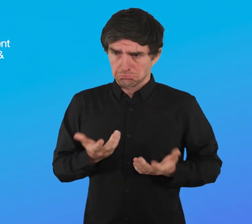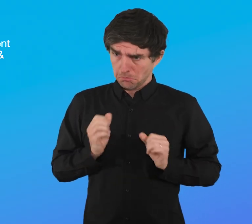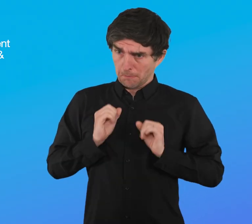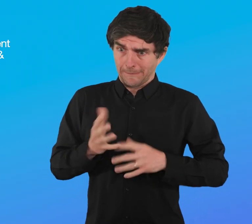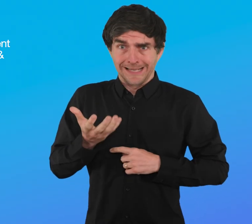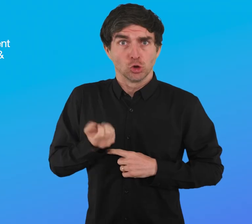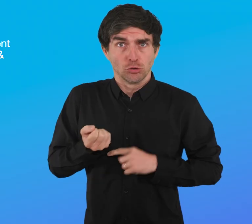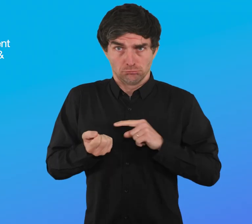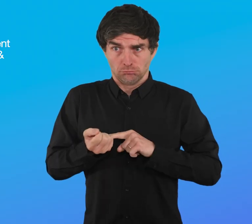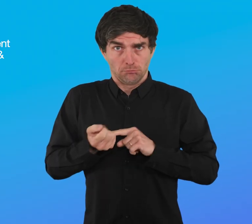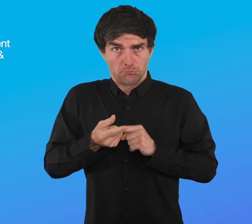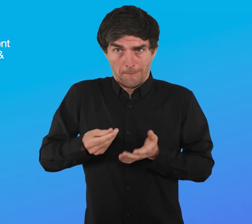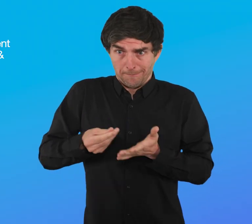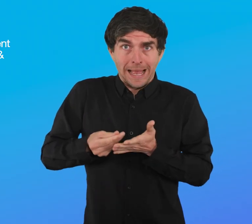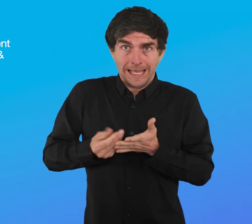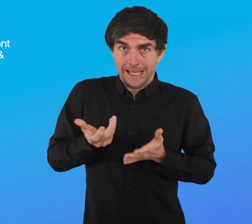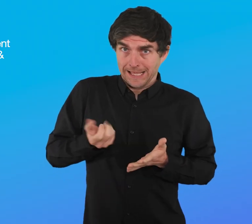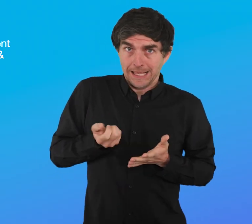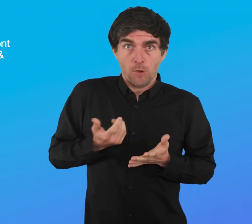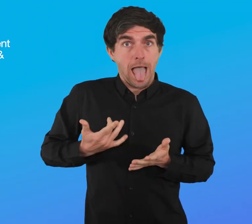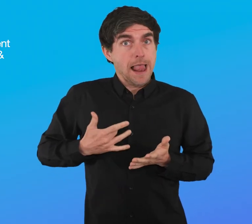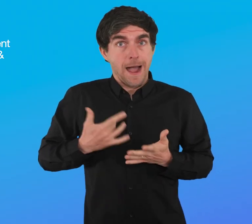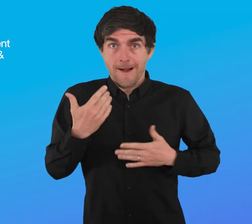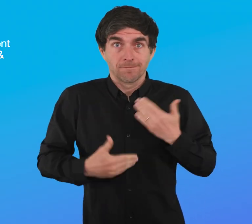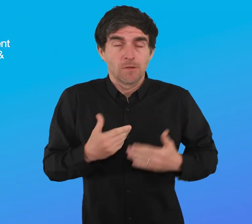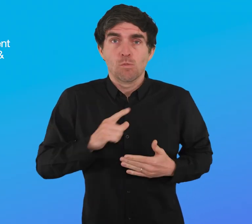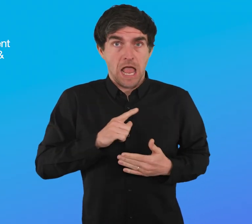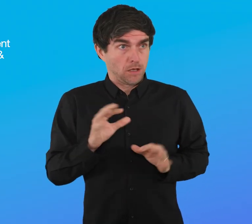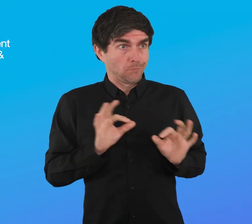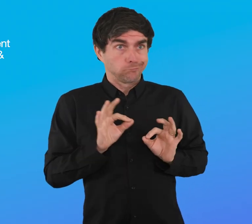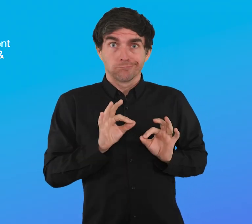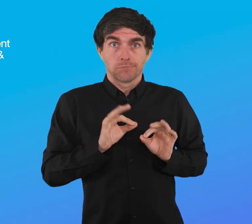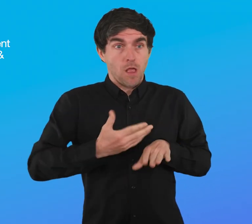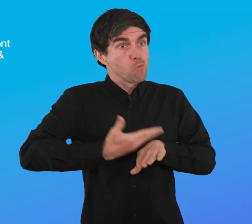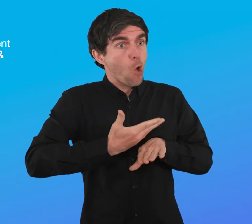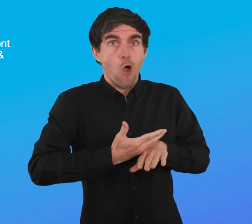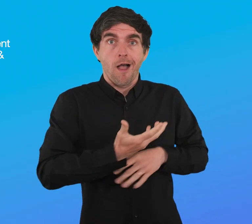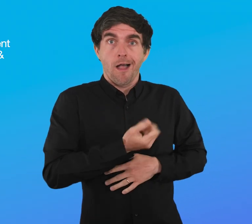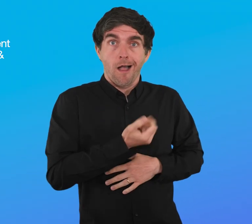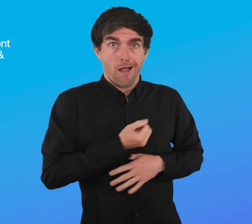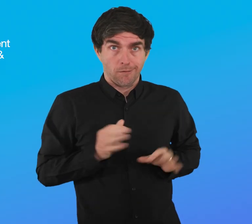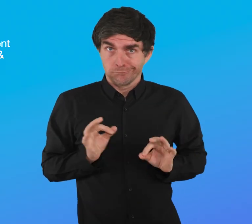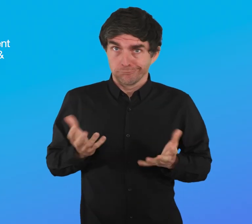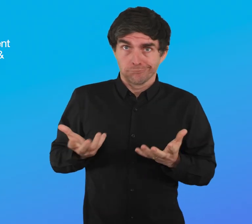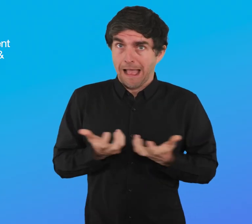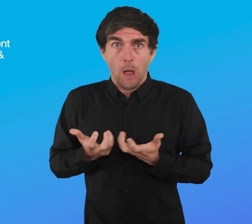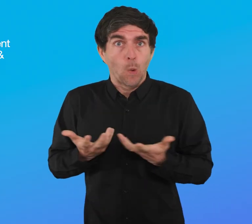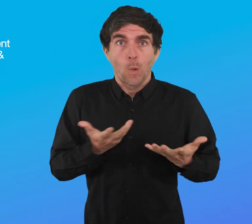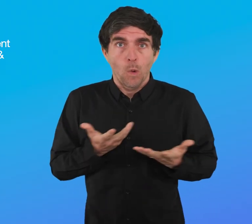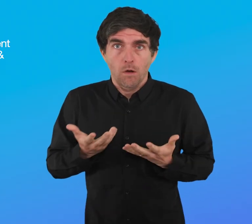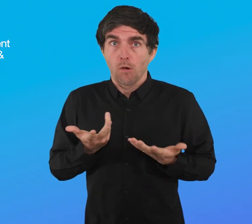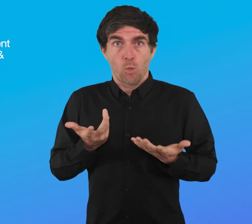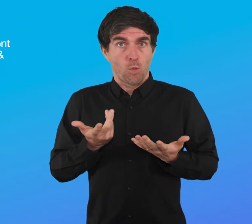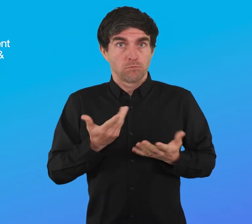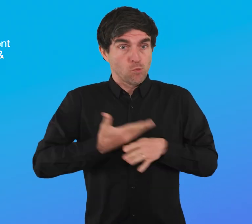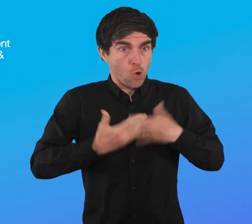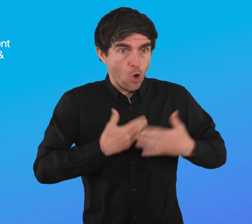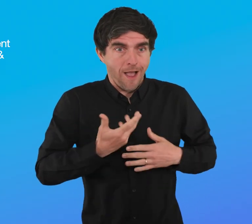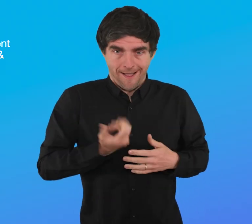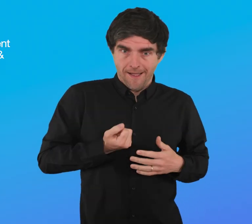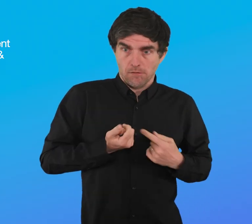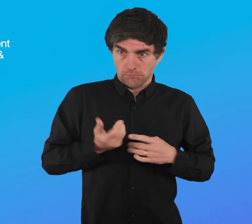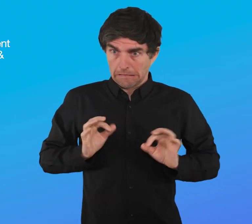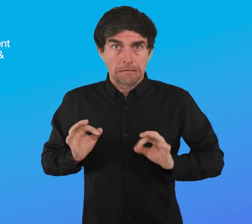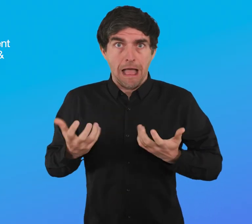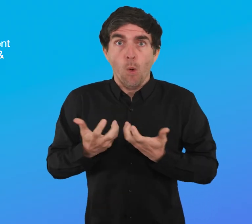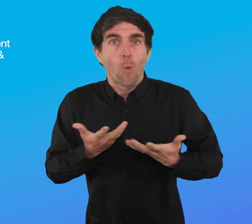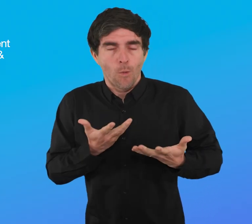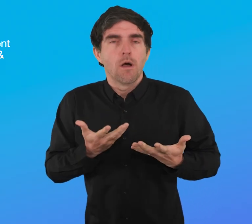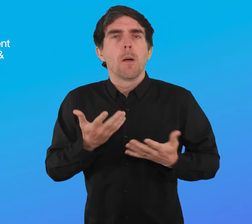A pension is money to live on when you do not have a wage or an income from working.